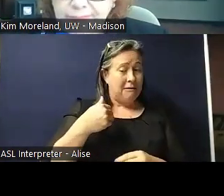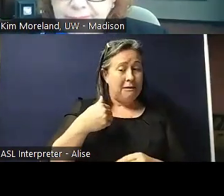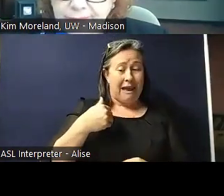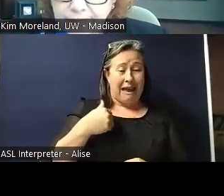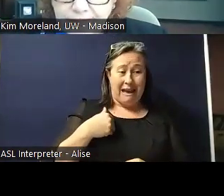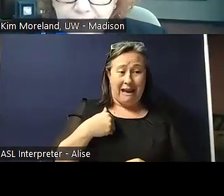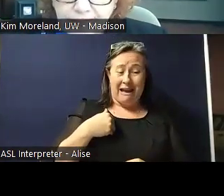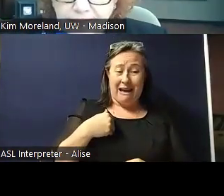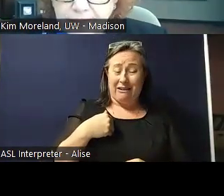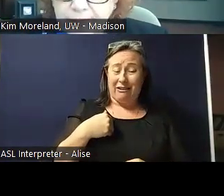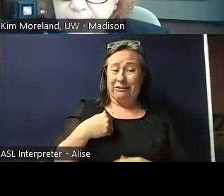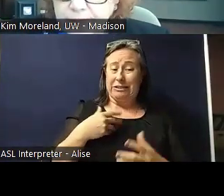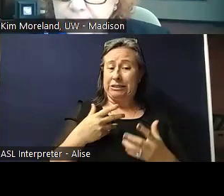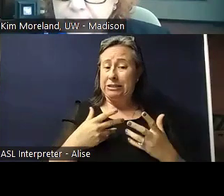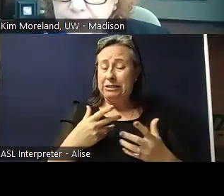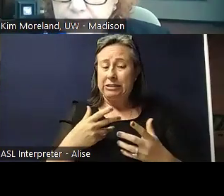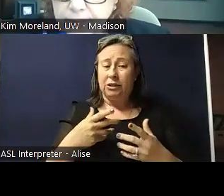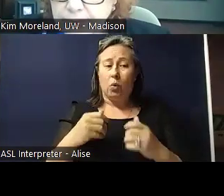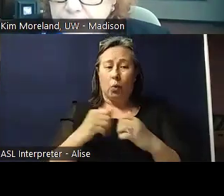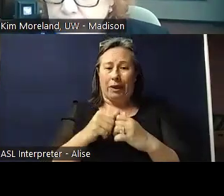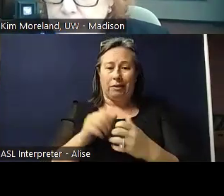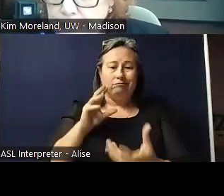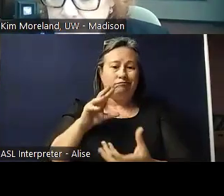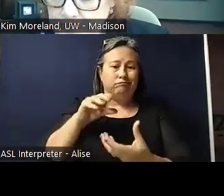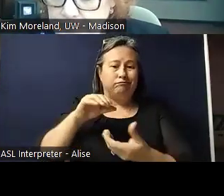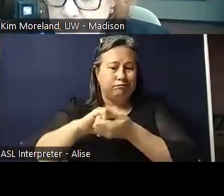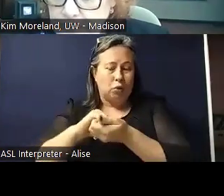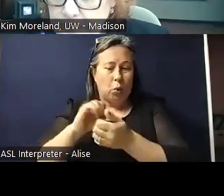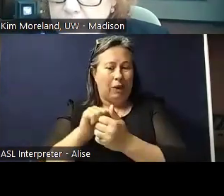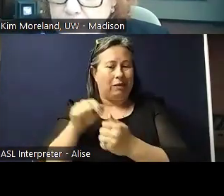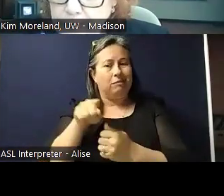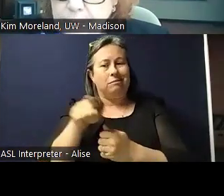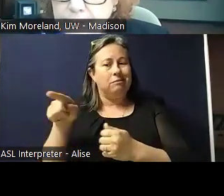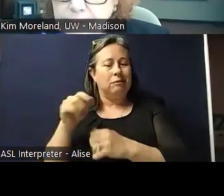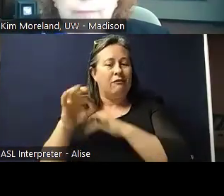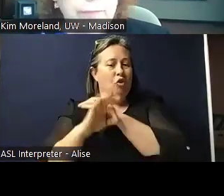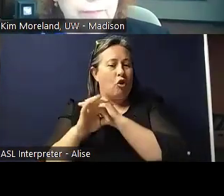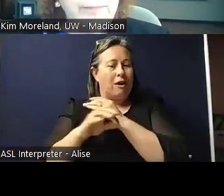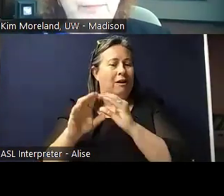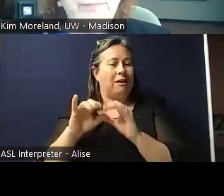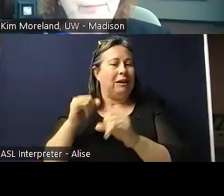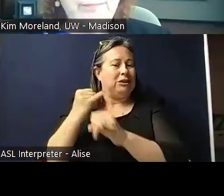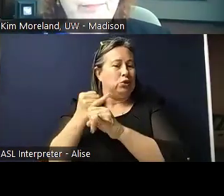that we may not know that might give us pauses to whether we would want to continue?